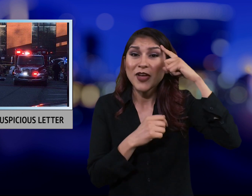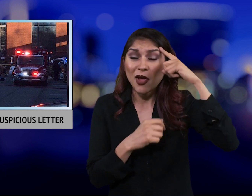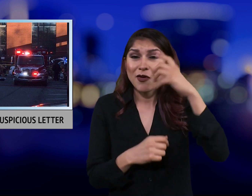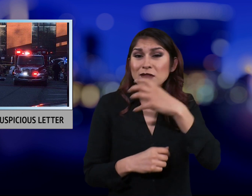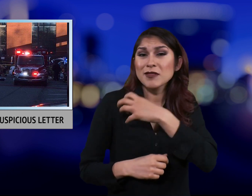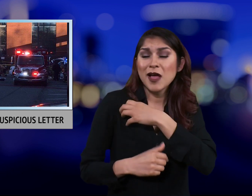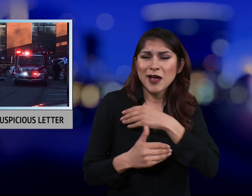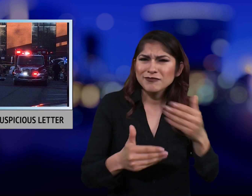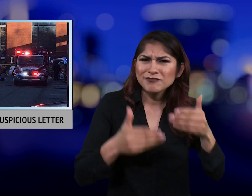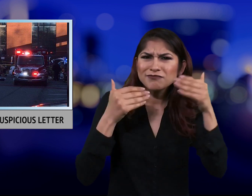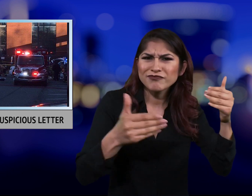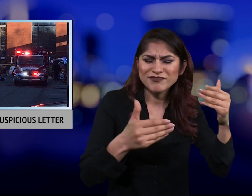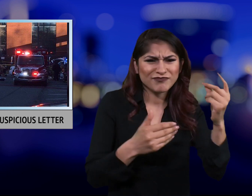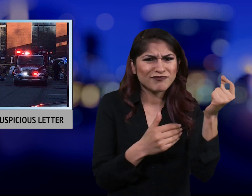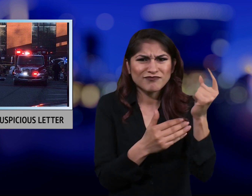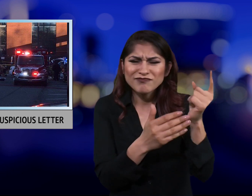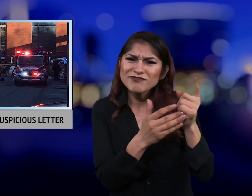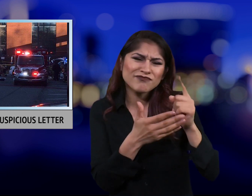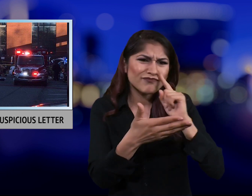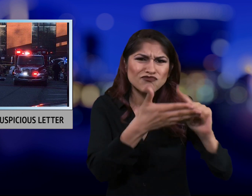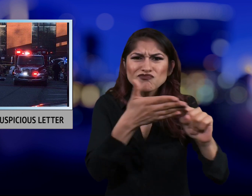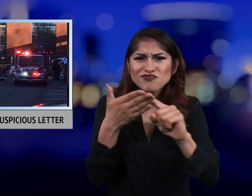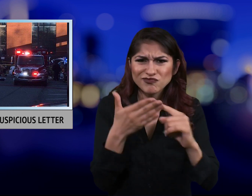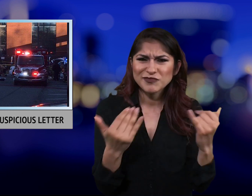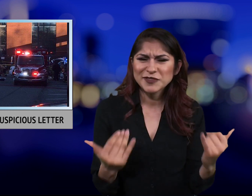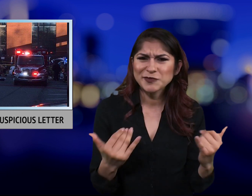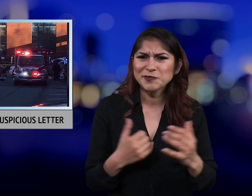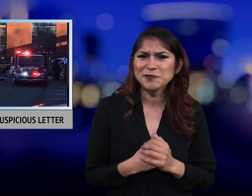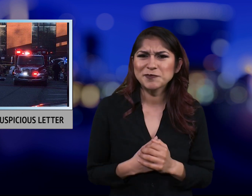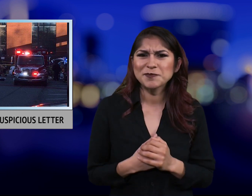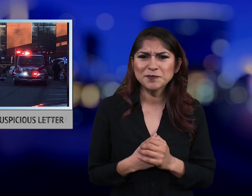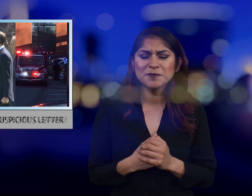Federal law enforcement agents launched an immediate investigation.